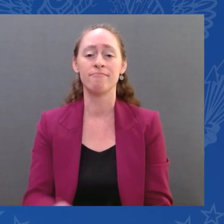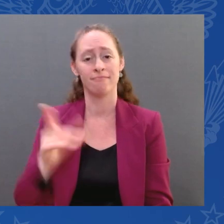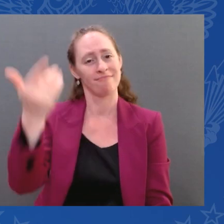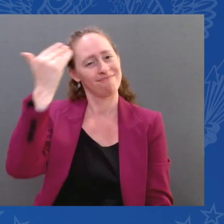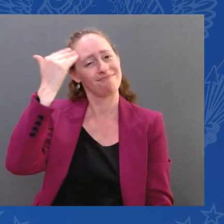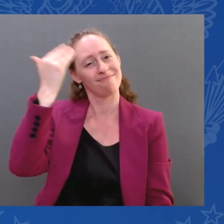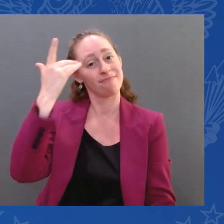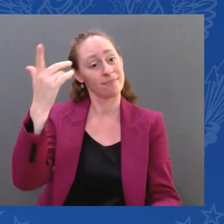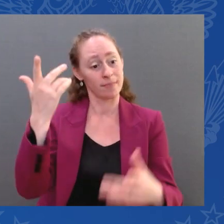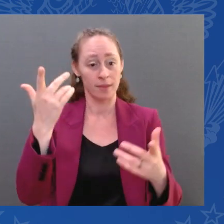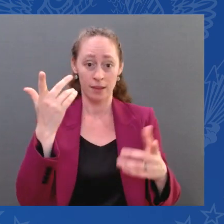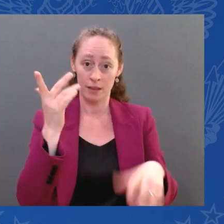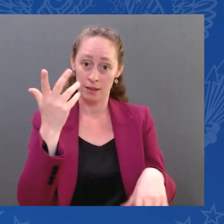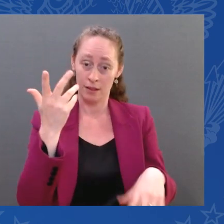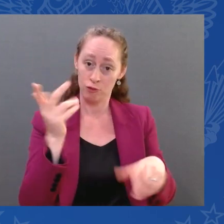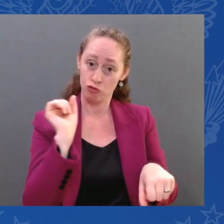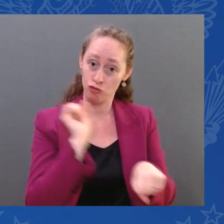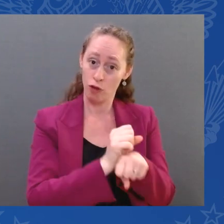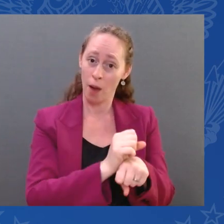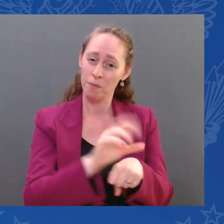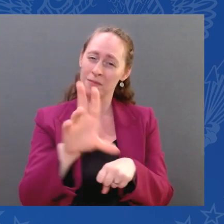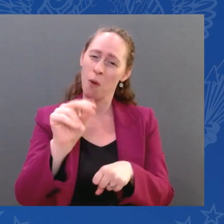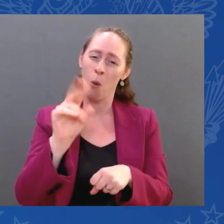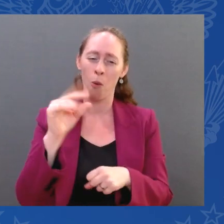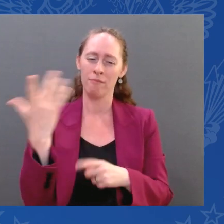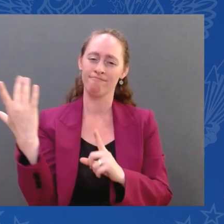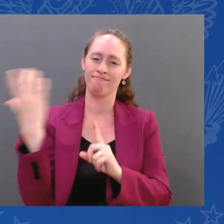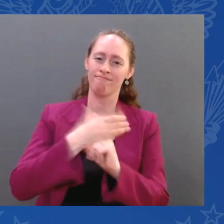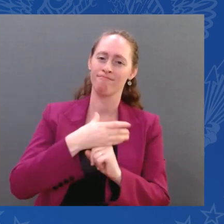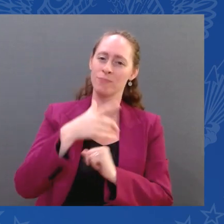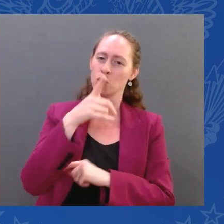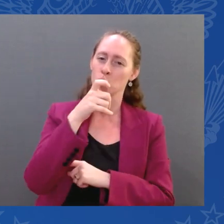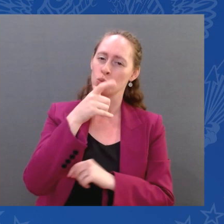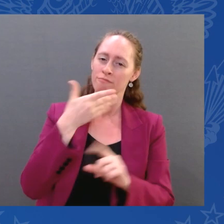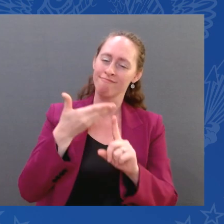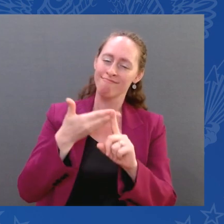she helped transform her community college and then the University of Texas at Brownsville,